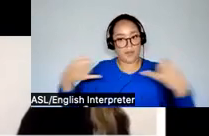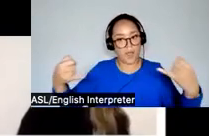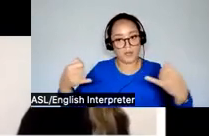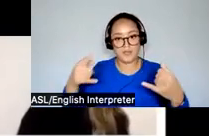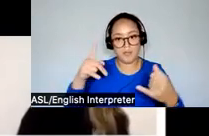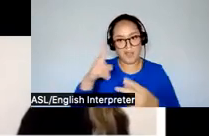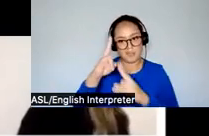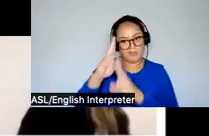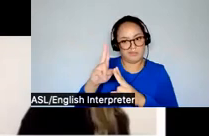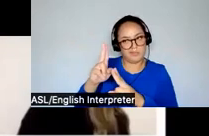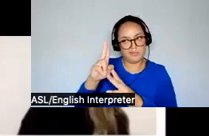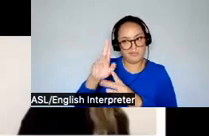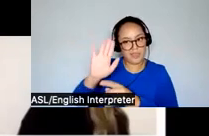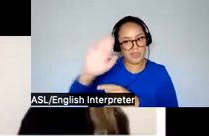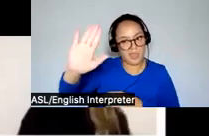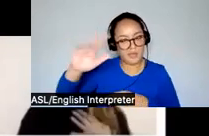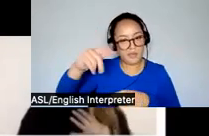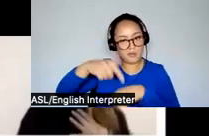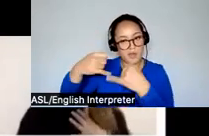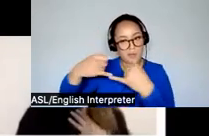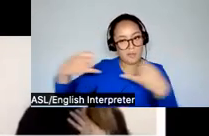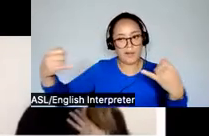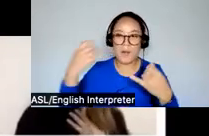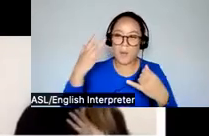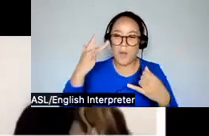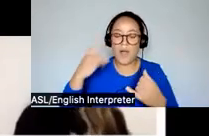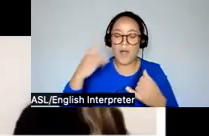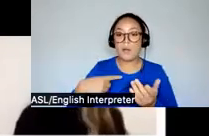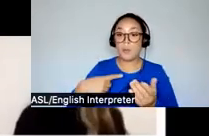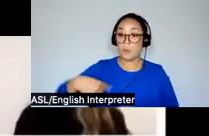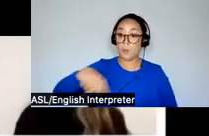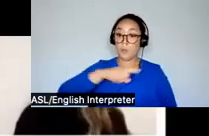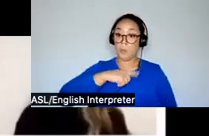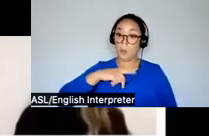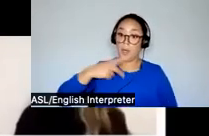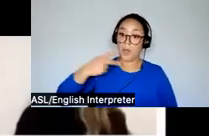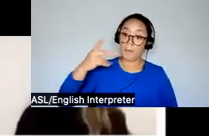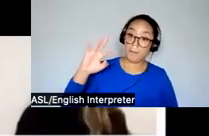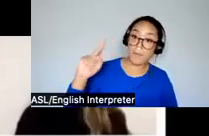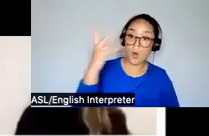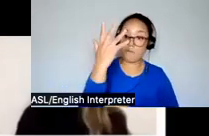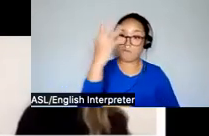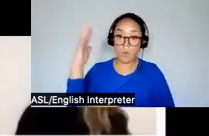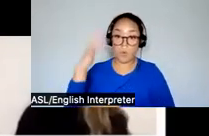require because sometimes we as parks are unable to assist with pushing that timeline.